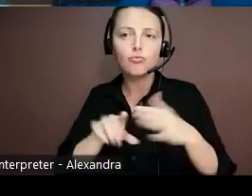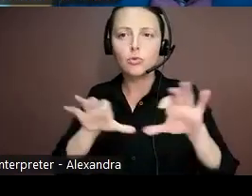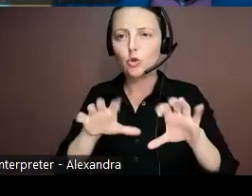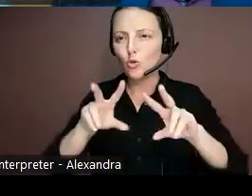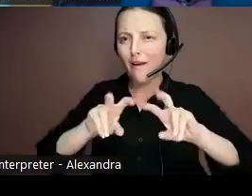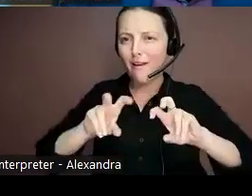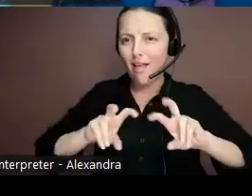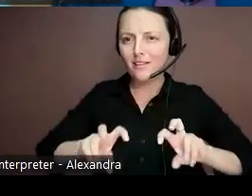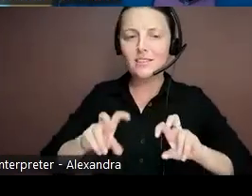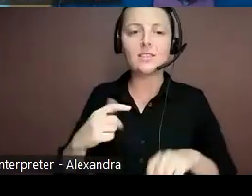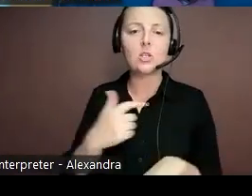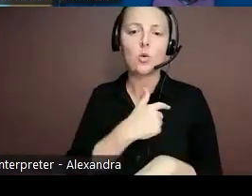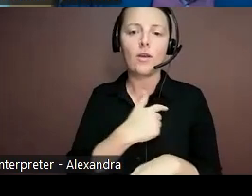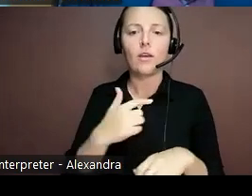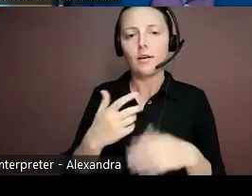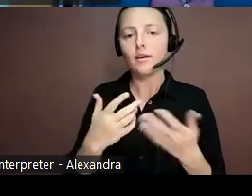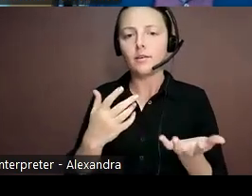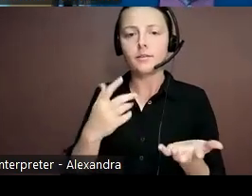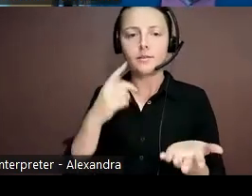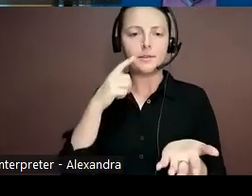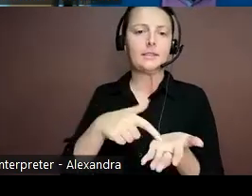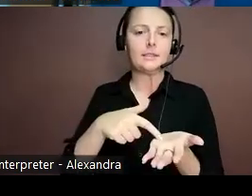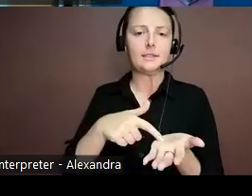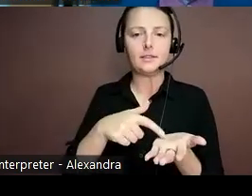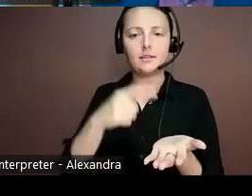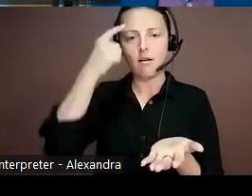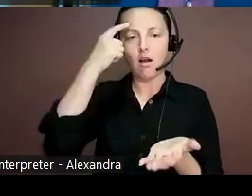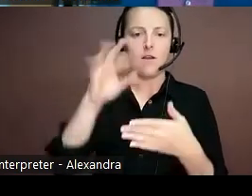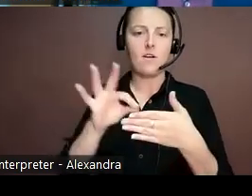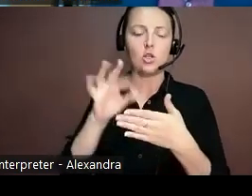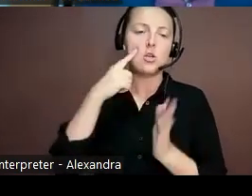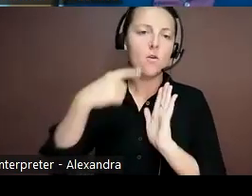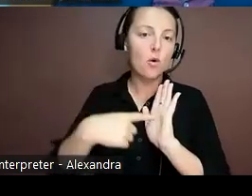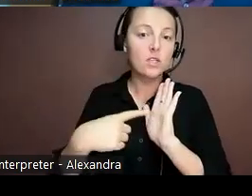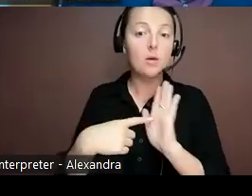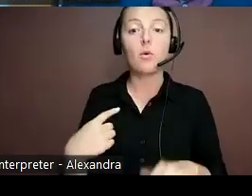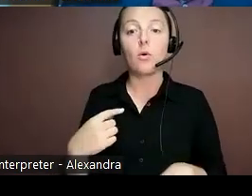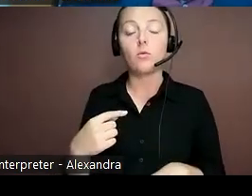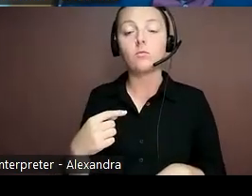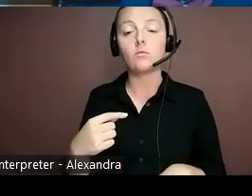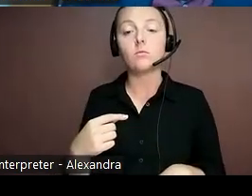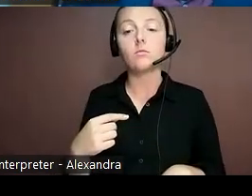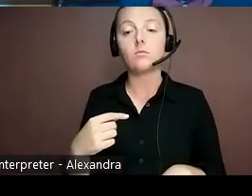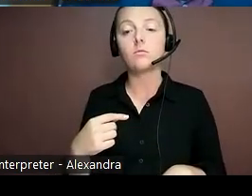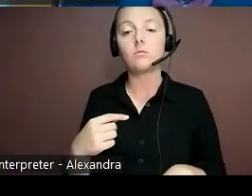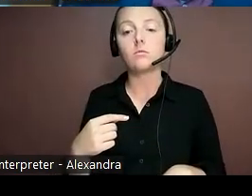functioning for example uh and they are this uh the level of uh trait effectivity are important